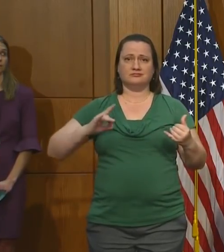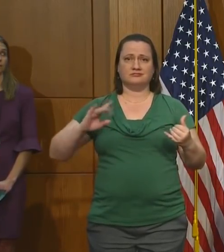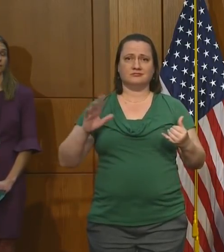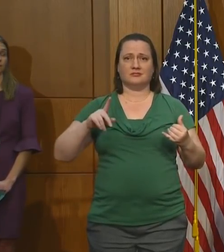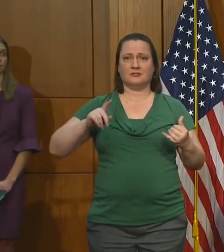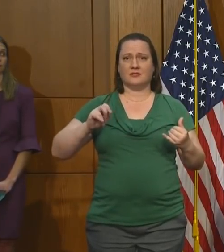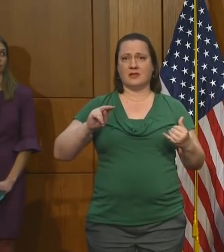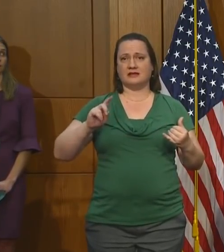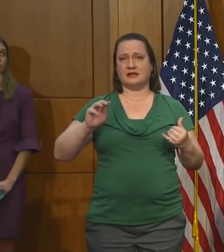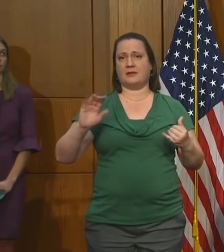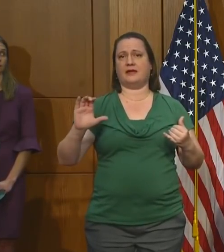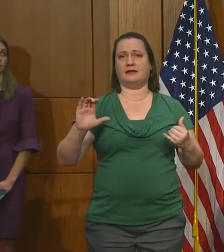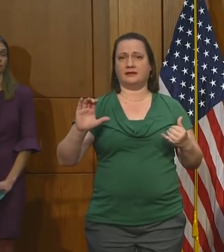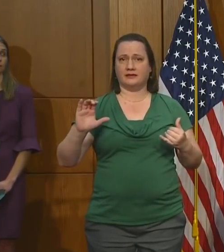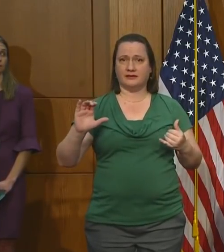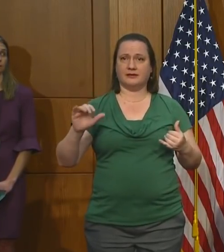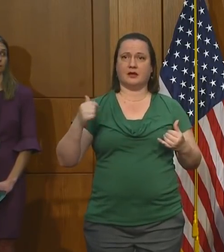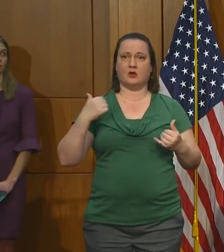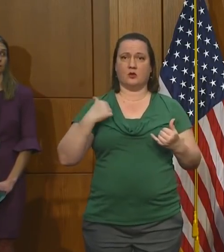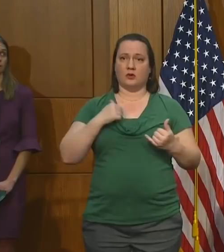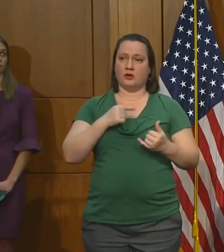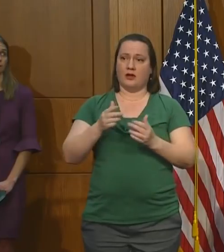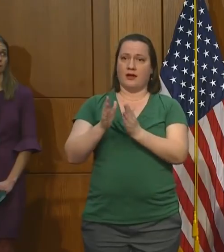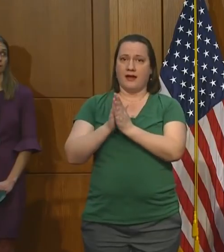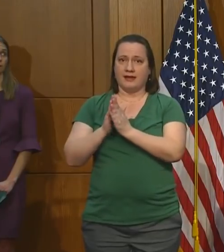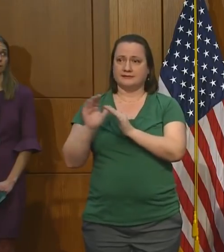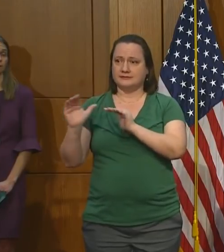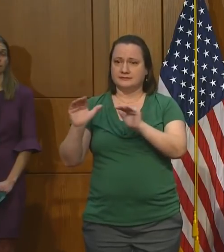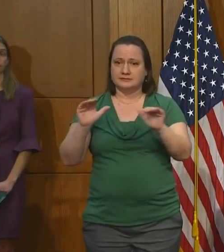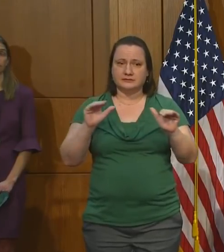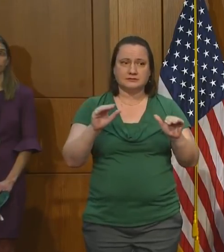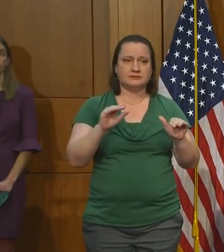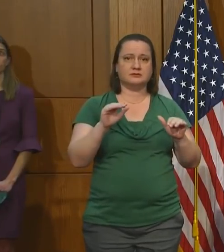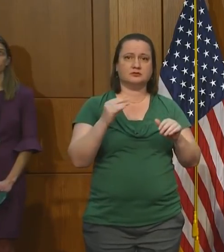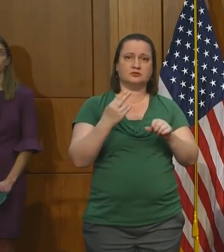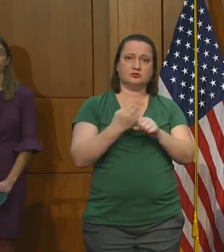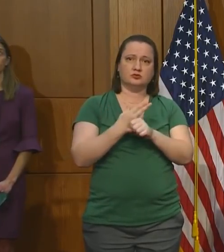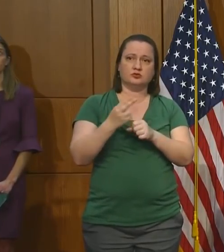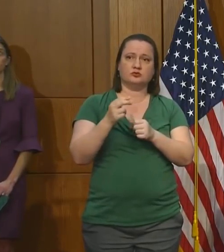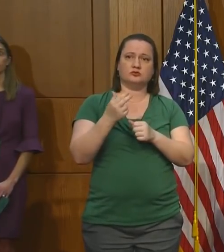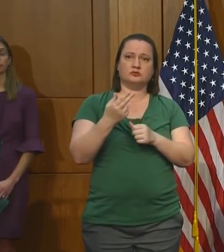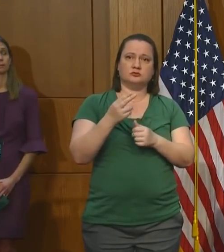HAPPENING IT SHOULDN'T HAPPEN I MEAN THAT THAT'S THE BOTTOM LINE WE'RE IN THE MIDDLE OF A